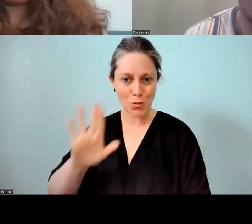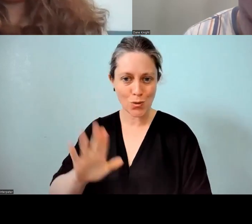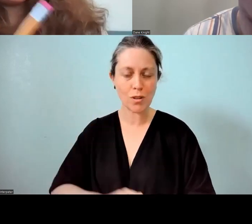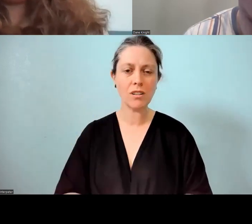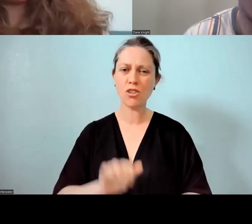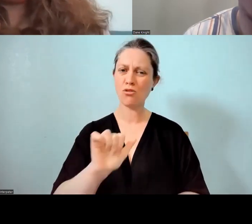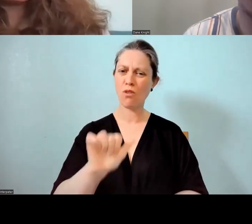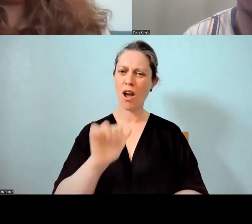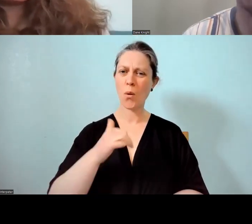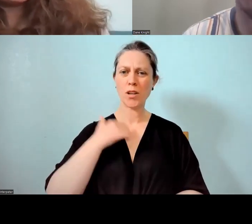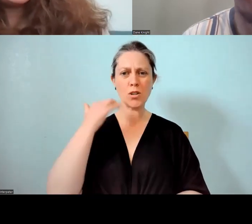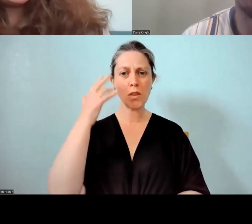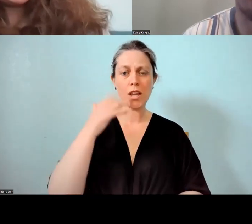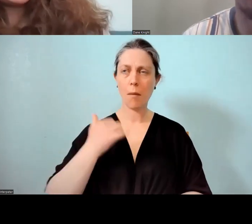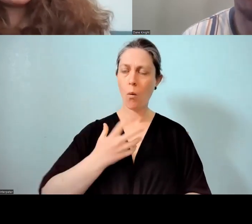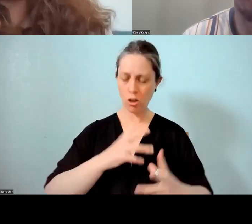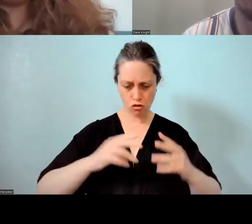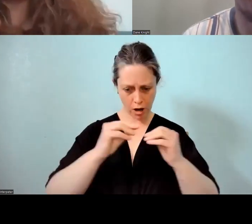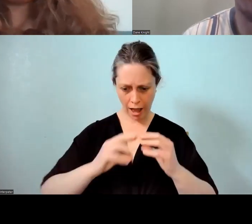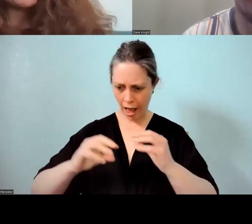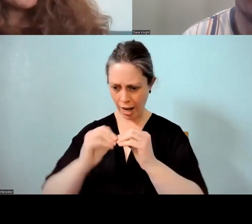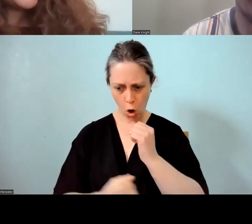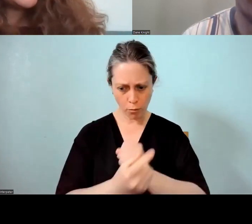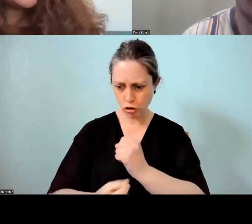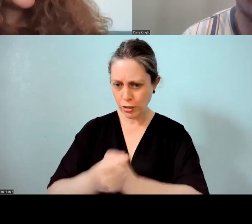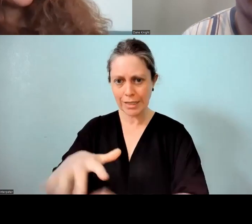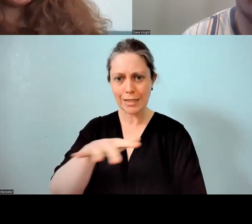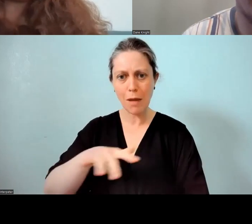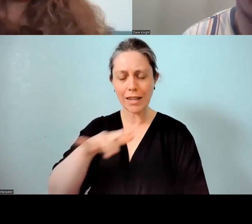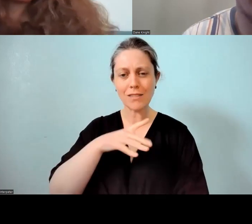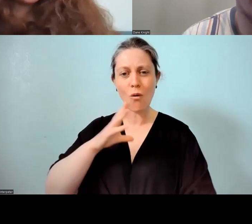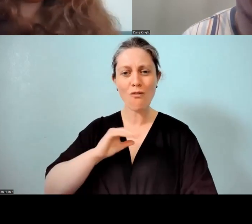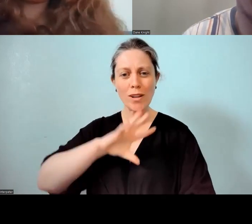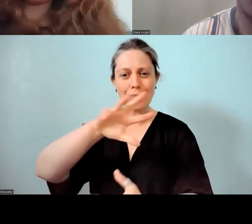how you create those spaces and opportunities for voices. So that's fabulous.